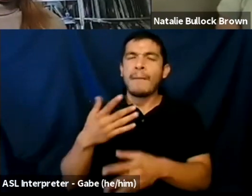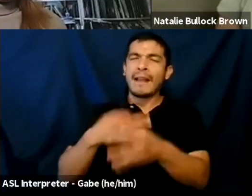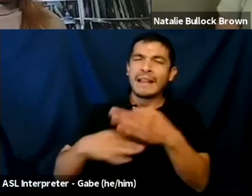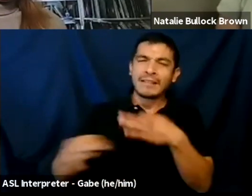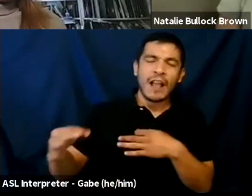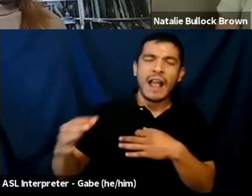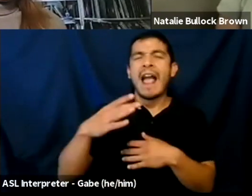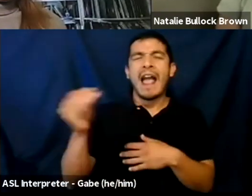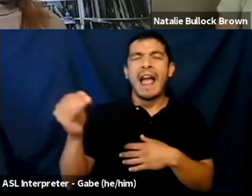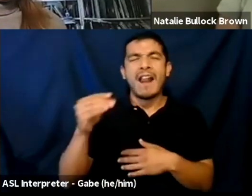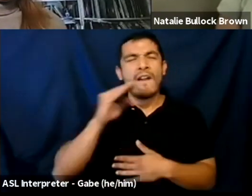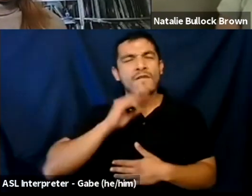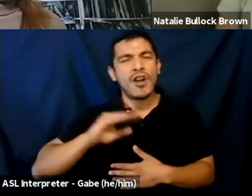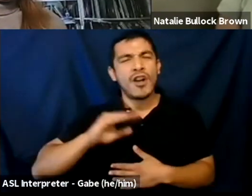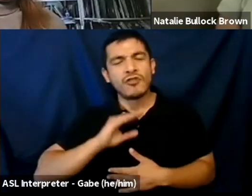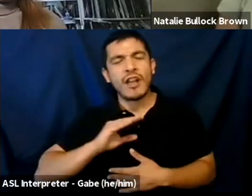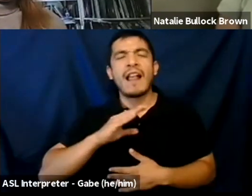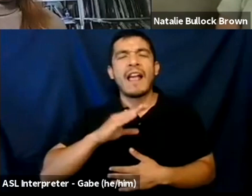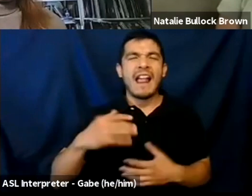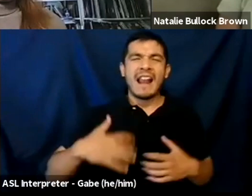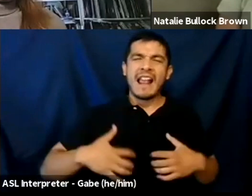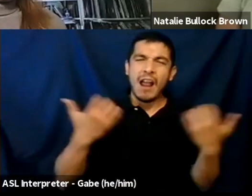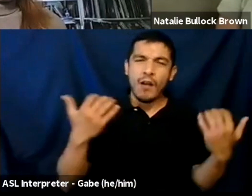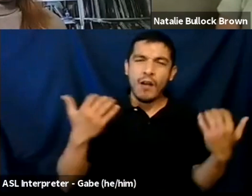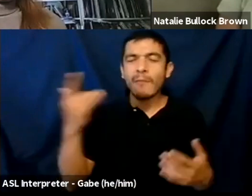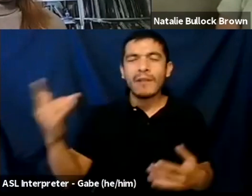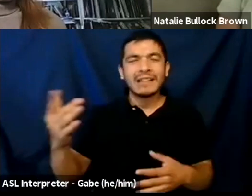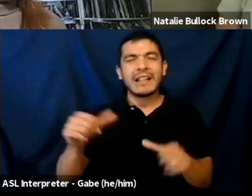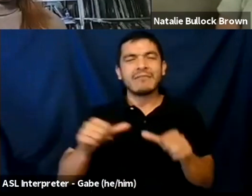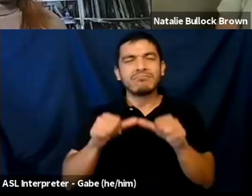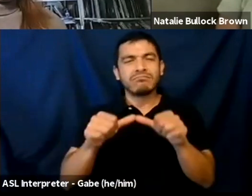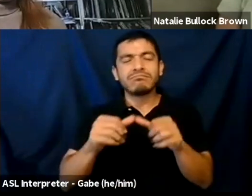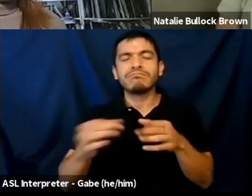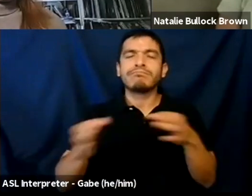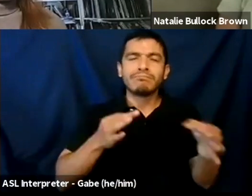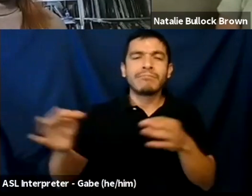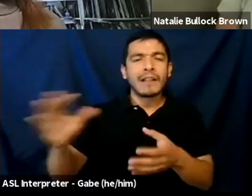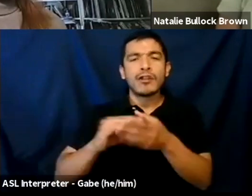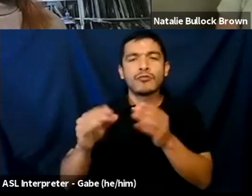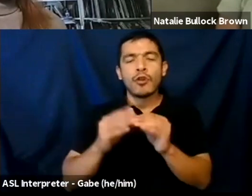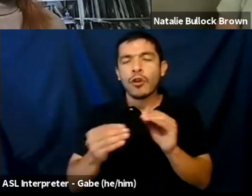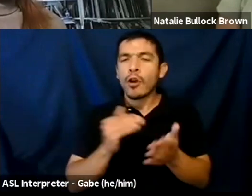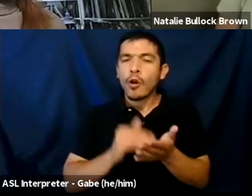because they kept telling their stories over and over to journalists from all over the world and from Iraq.